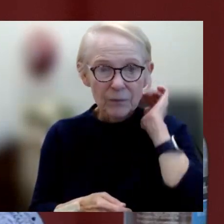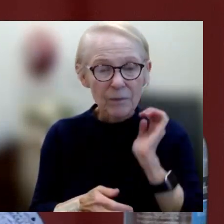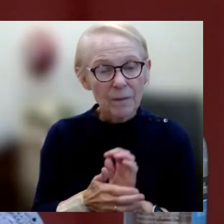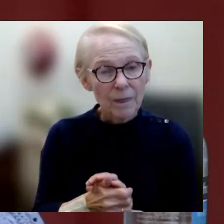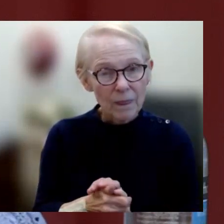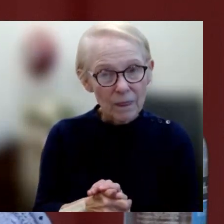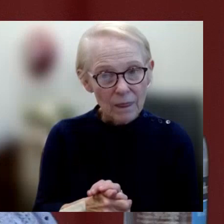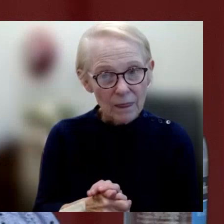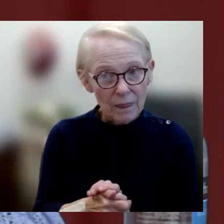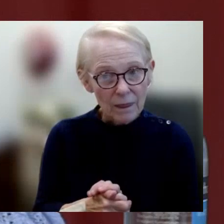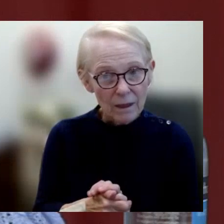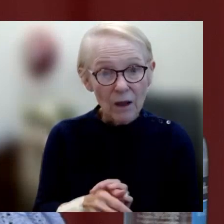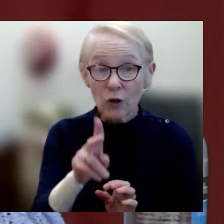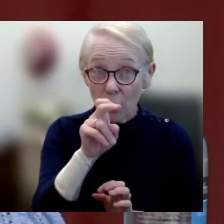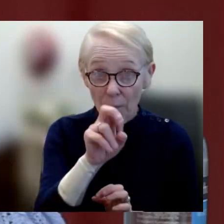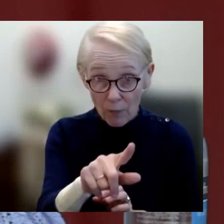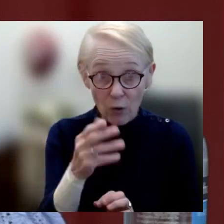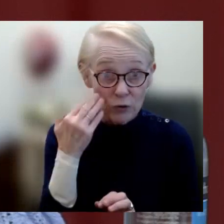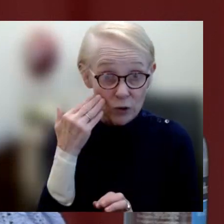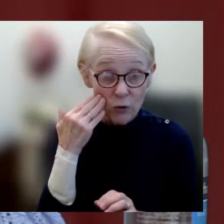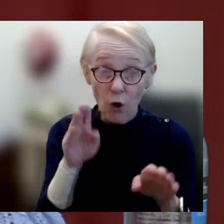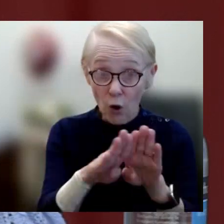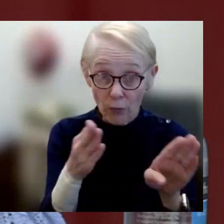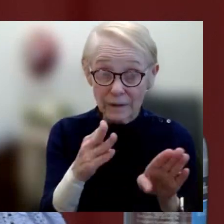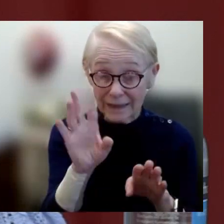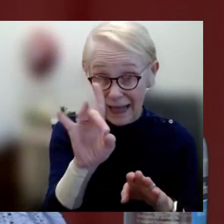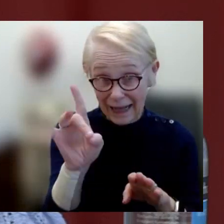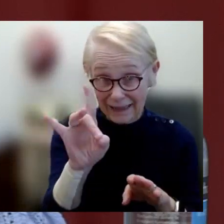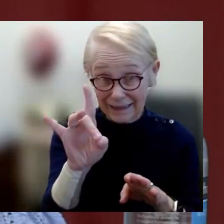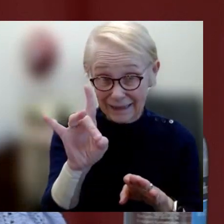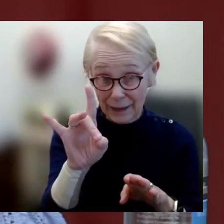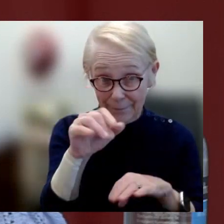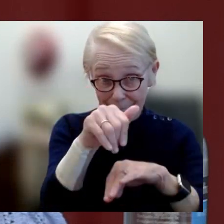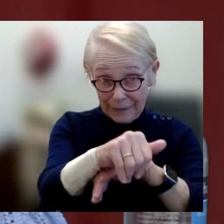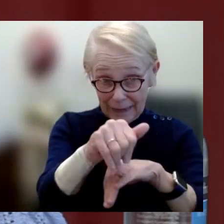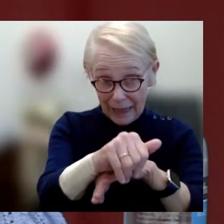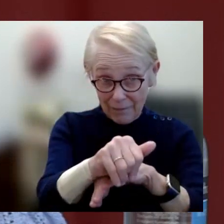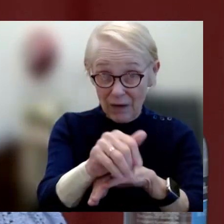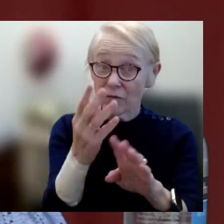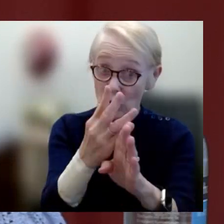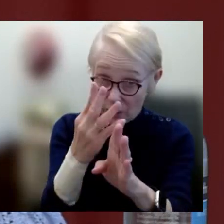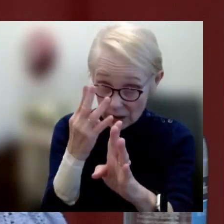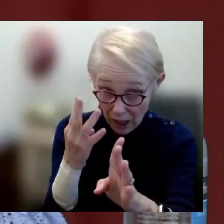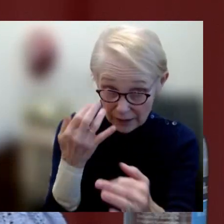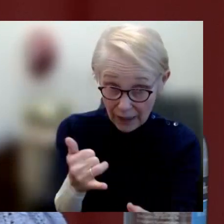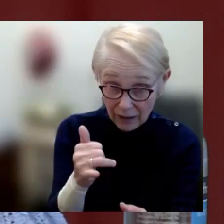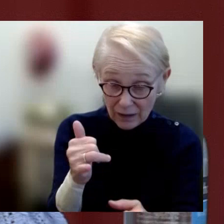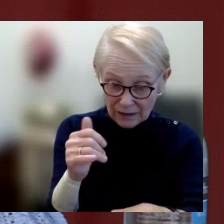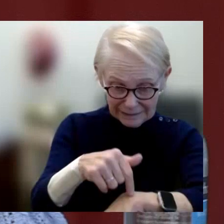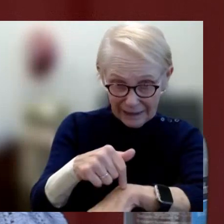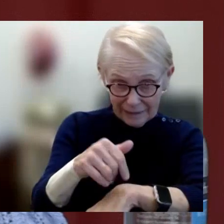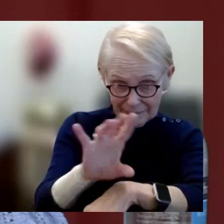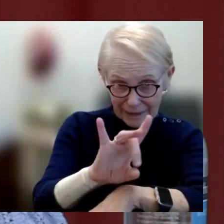polls are open until 8 PM so if you are in line and it is 8 P.M you have the right to vote no